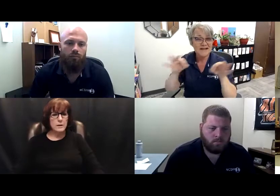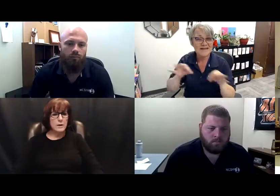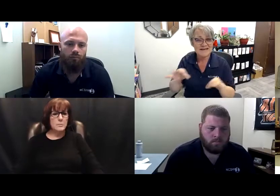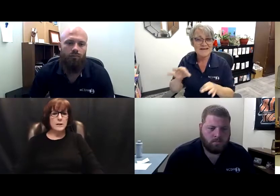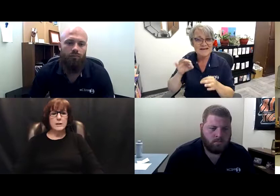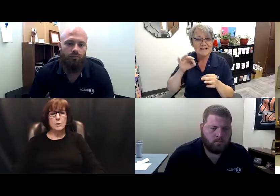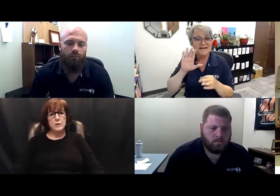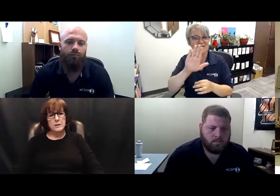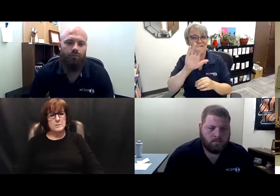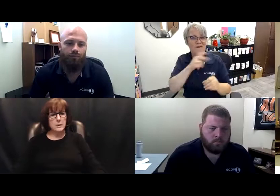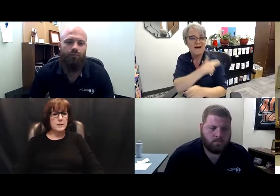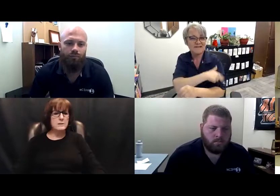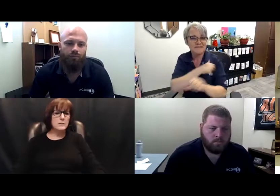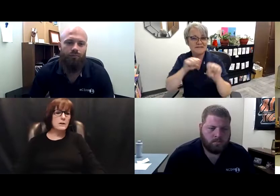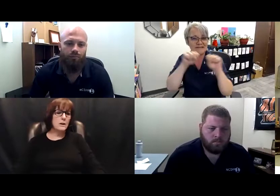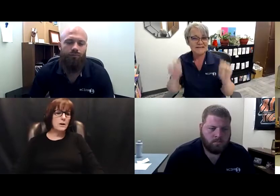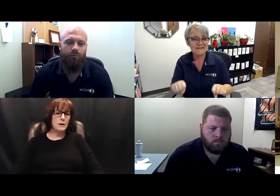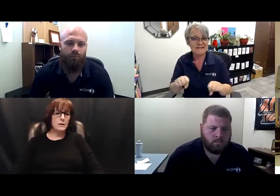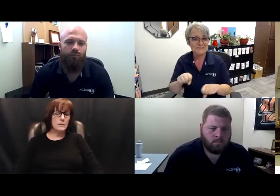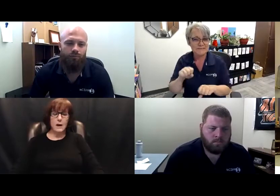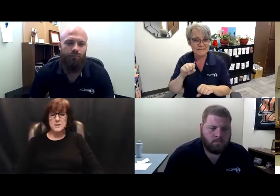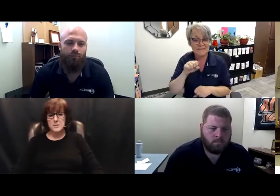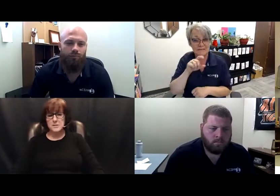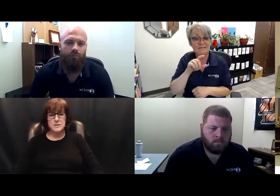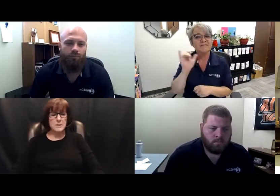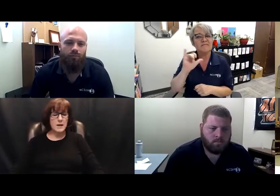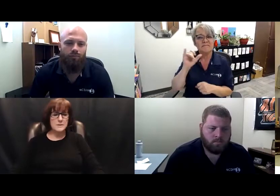but like Cody explained there, the hospital system has